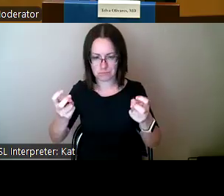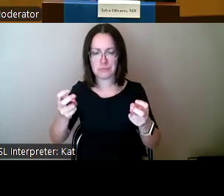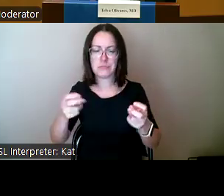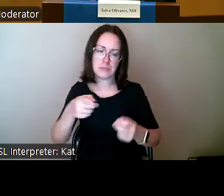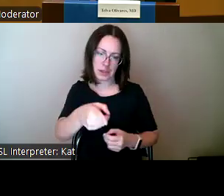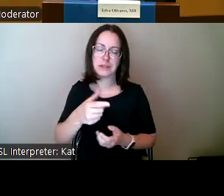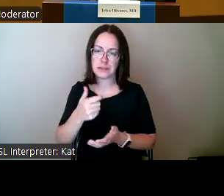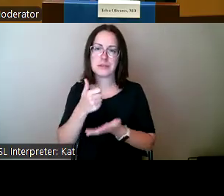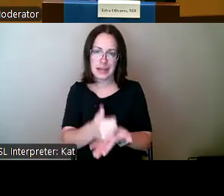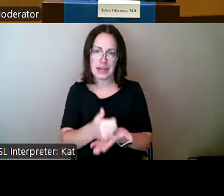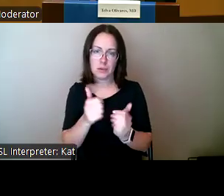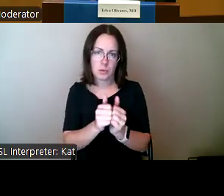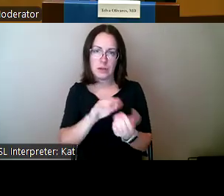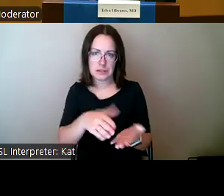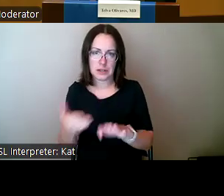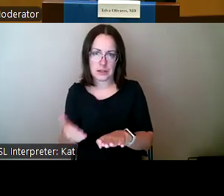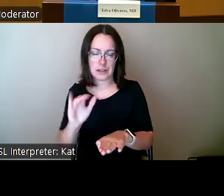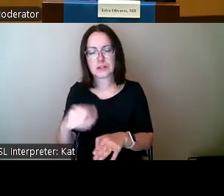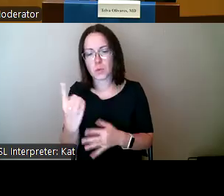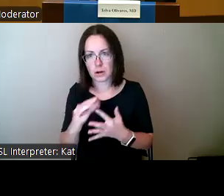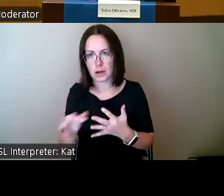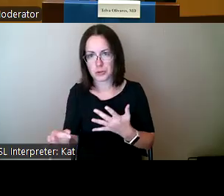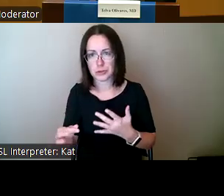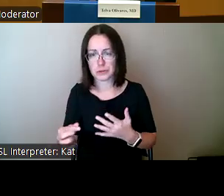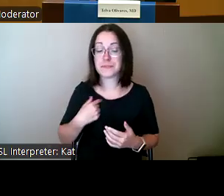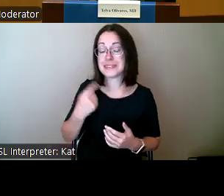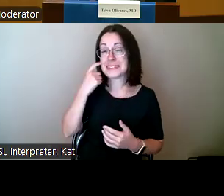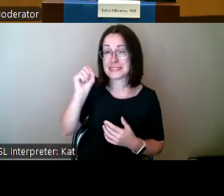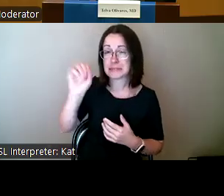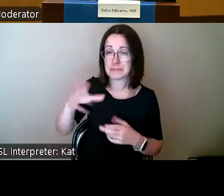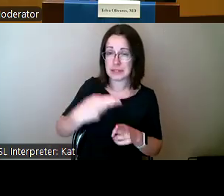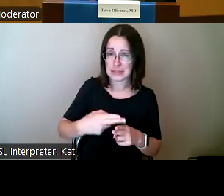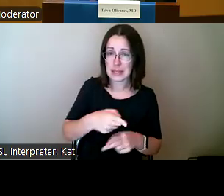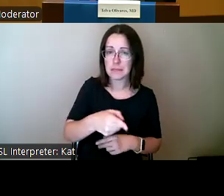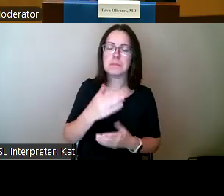named Tim here now for those who don't know I've been doing something of a talking circuit about